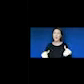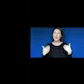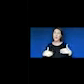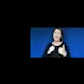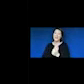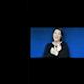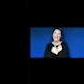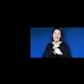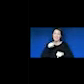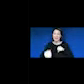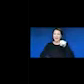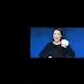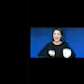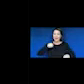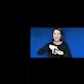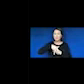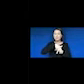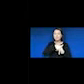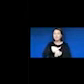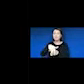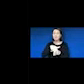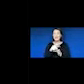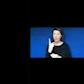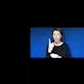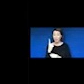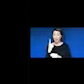One of the discovery activities was going for a bike ride around her neighborhood, and